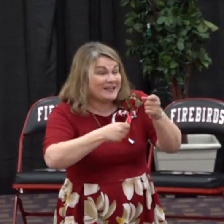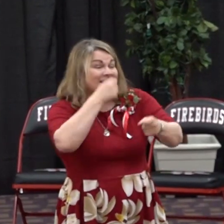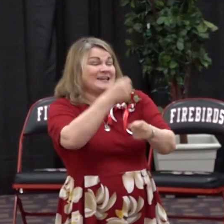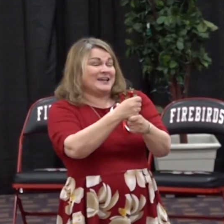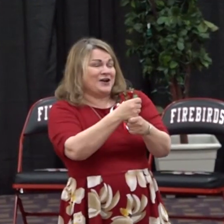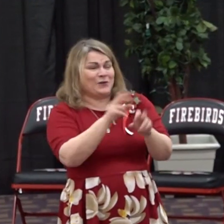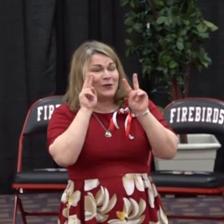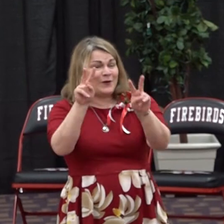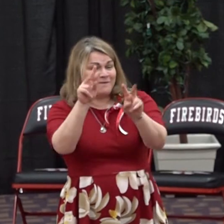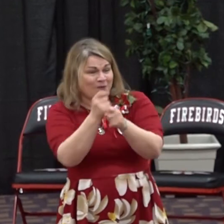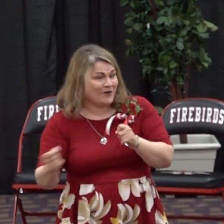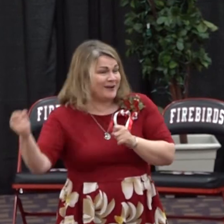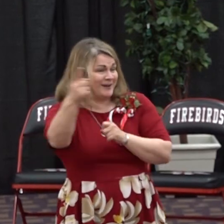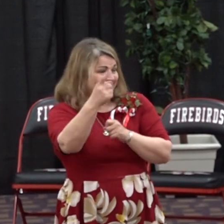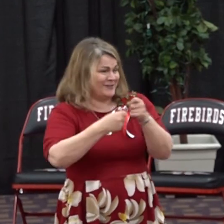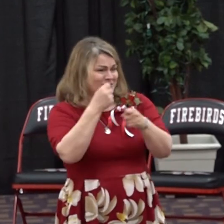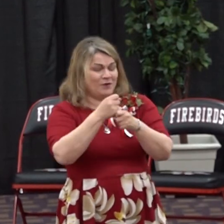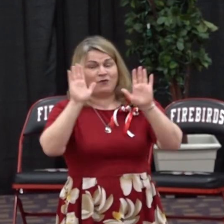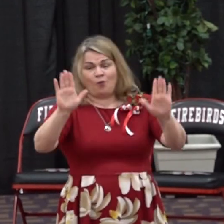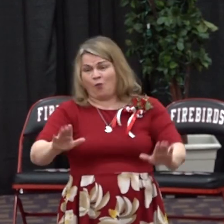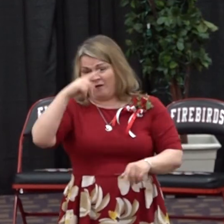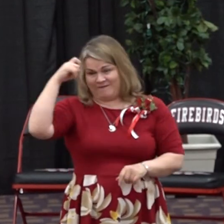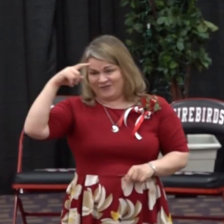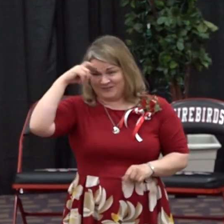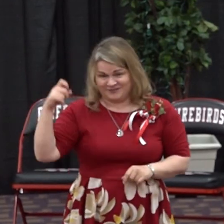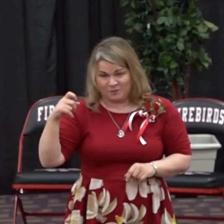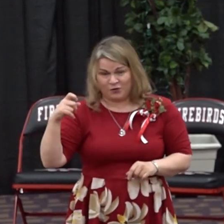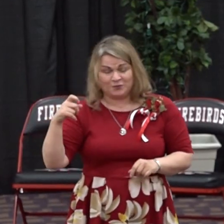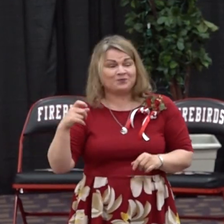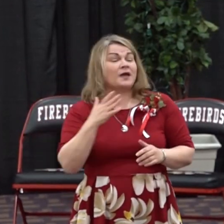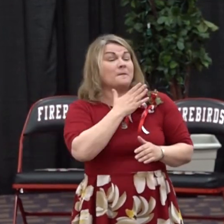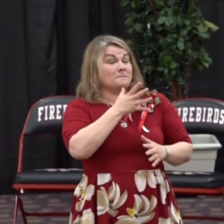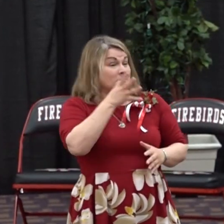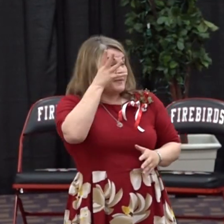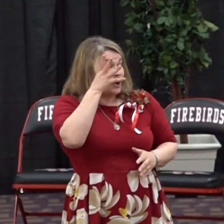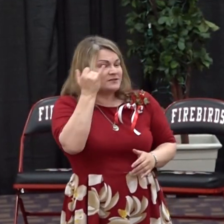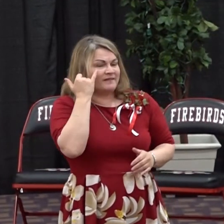You're all done with school - you're all done with the school year. We look forward to next year. I hope you have a wonderful summer.